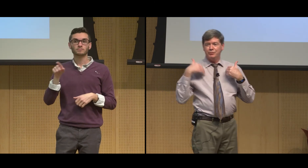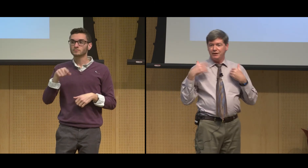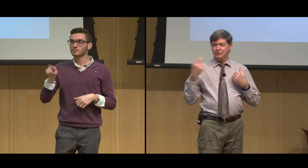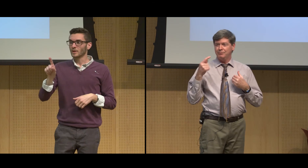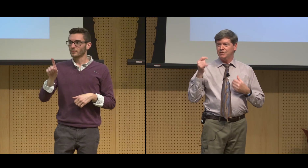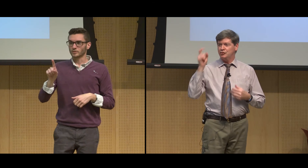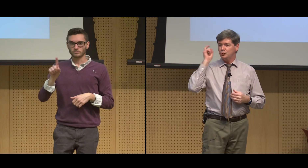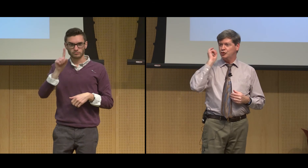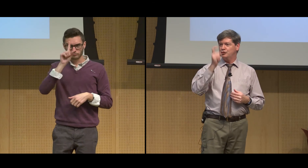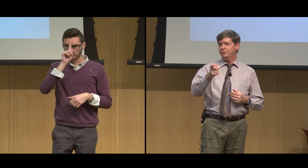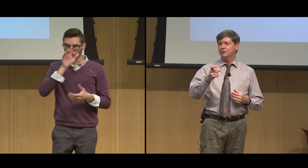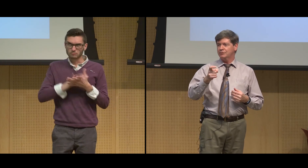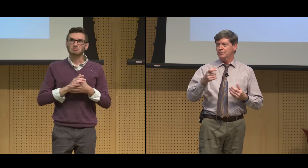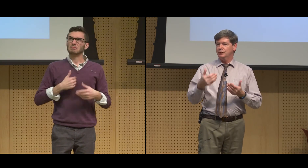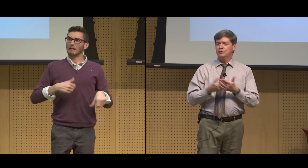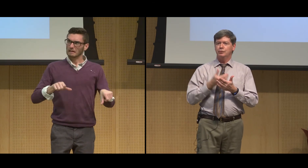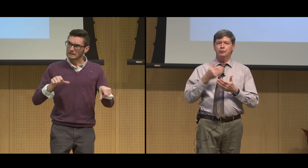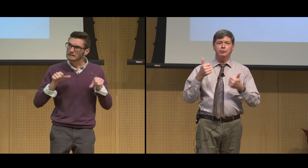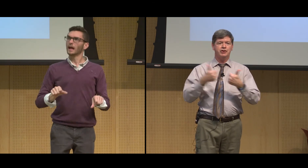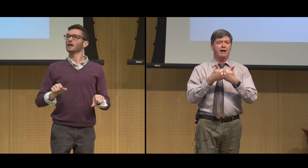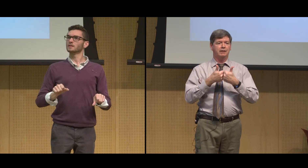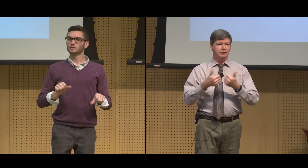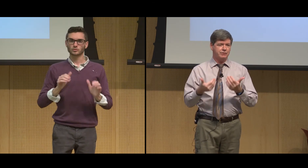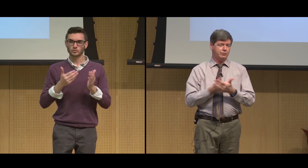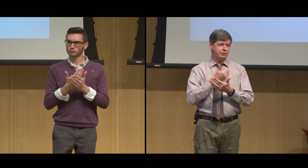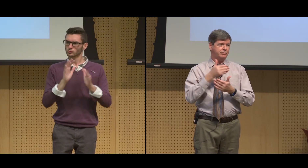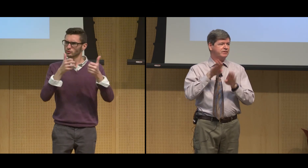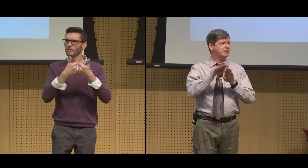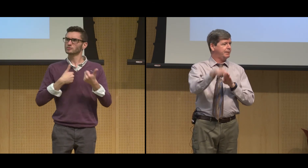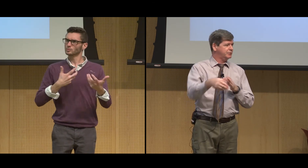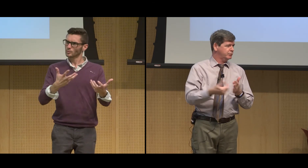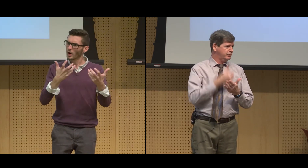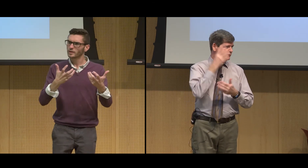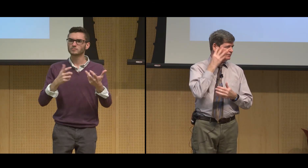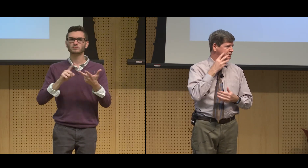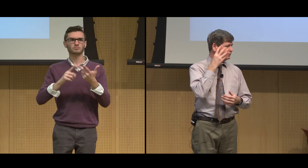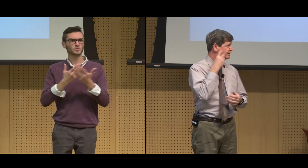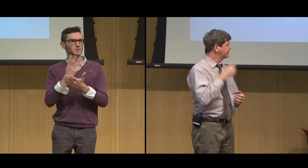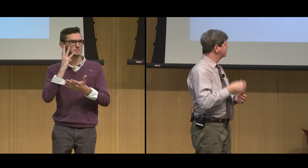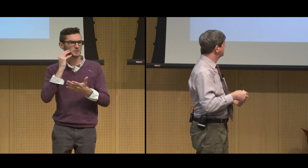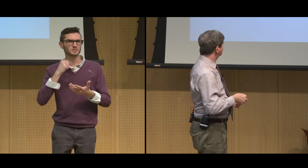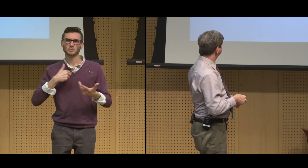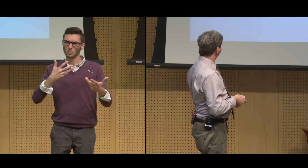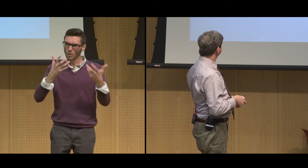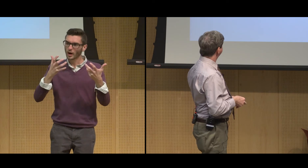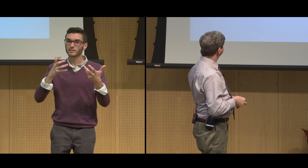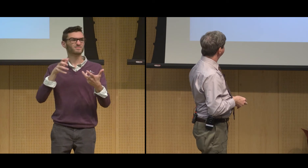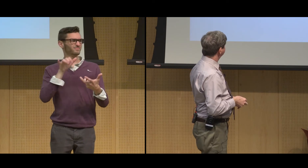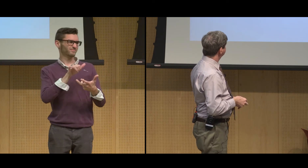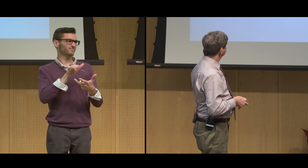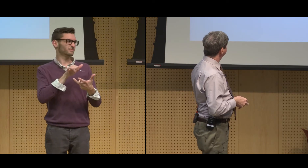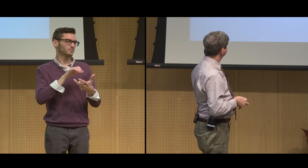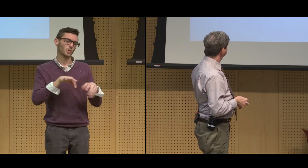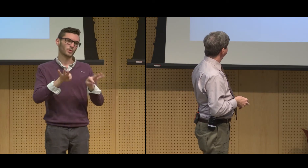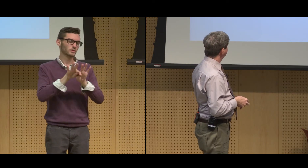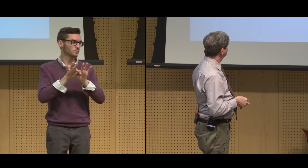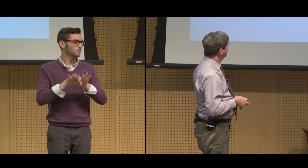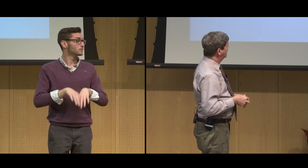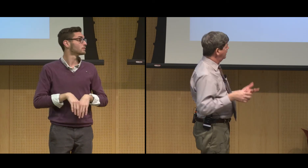believe you have something to contribute to a new challenge, to a new step, to a new experience.